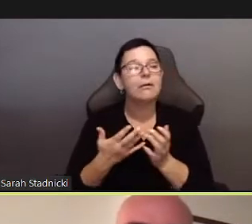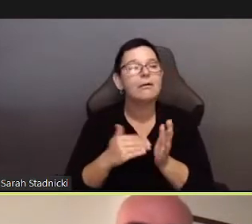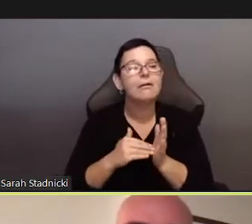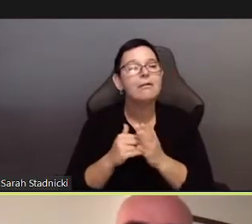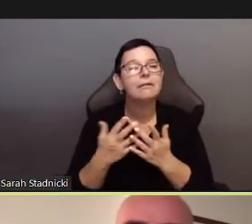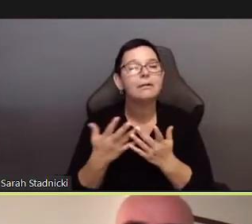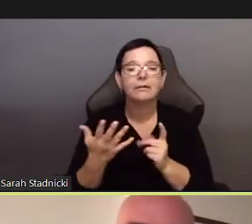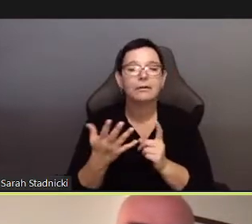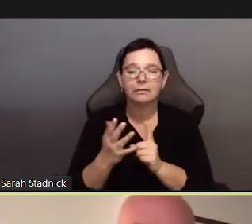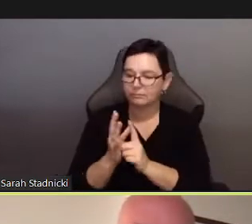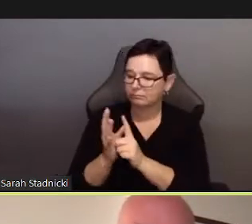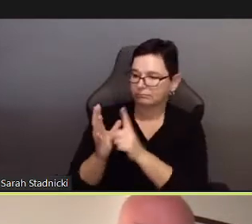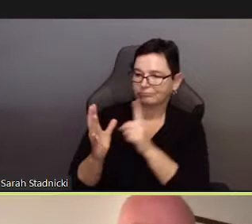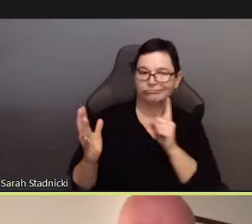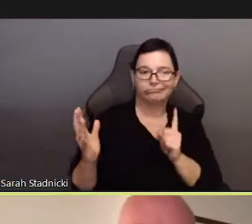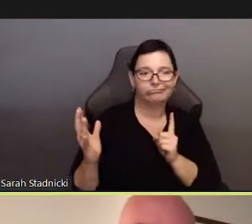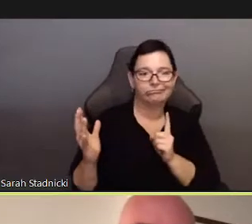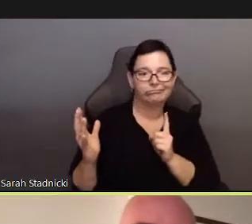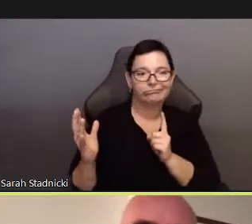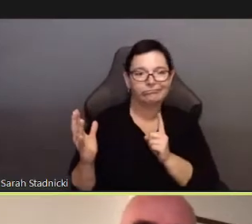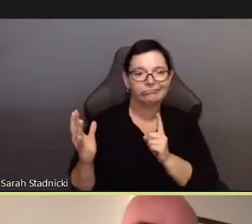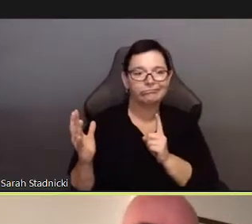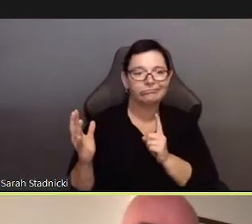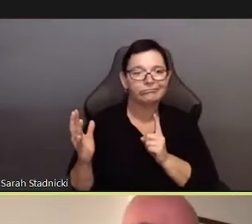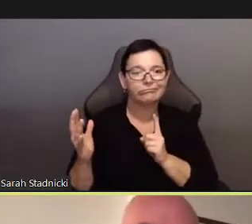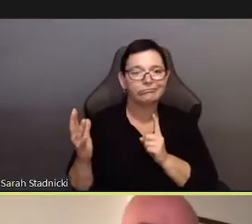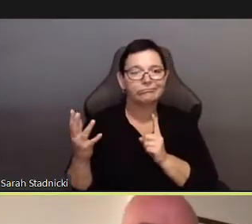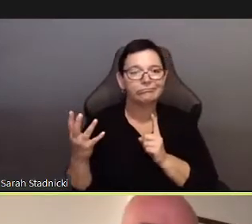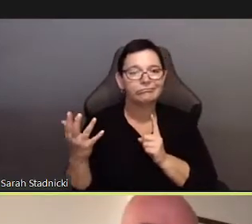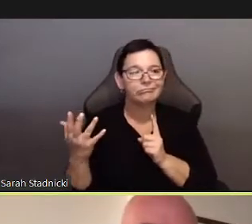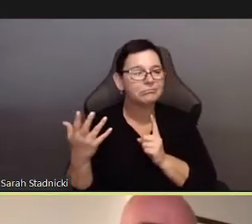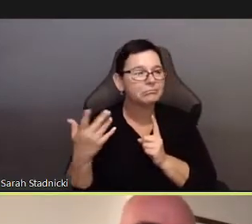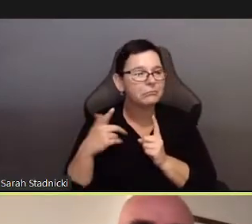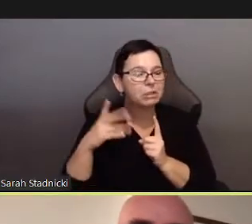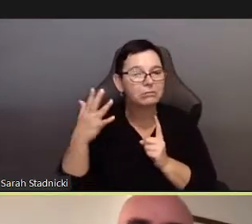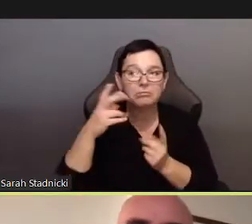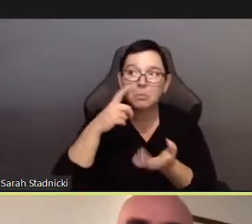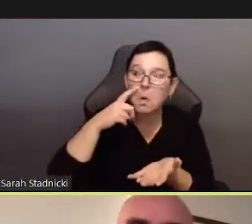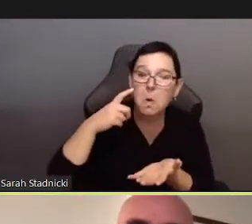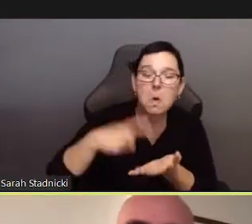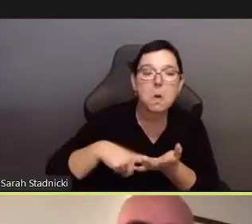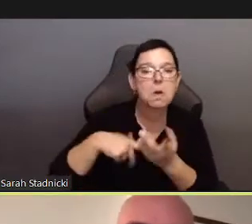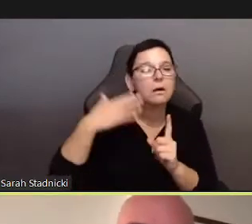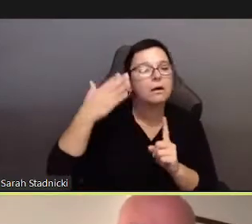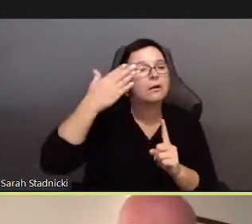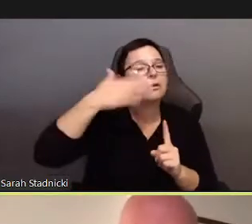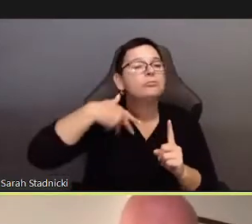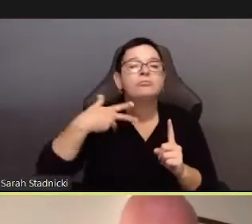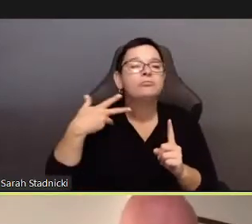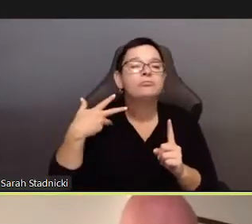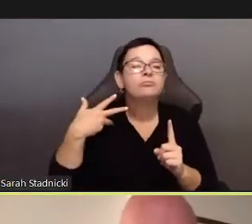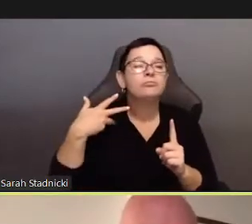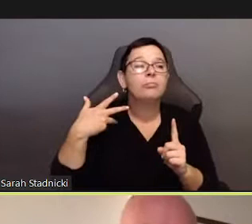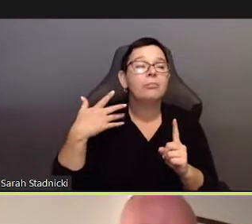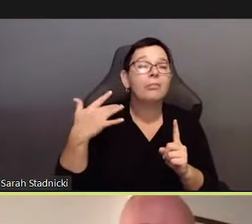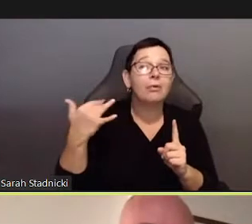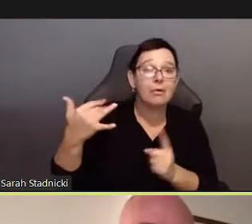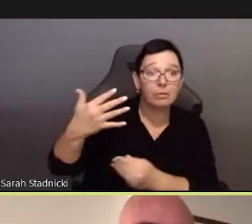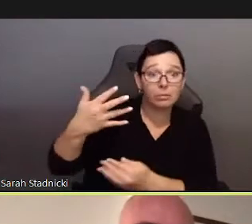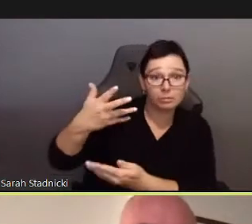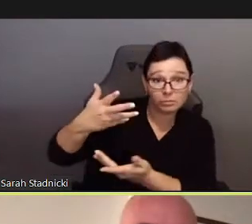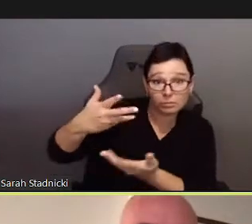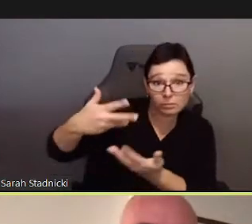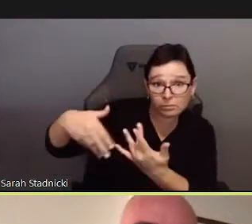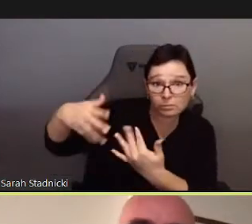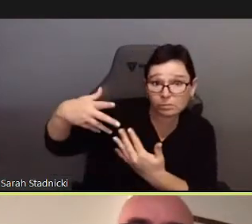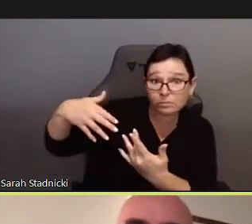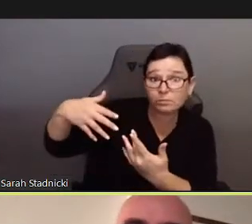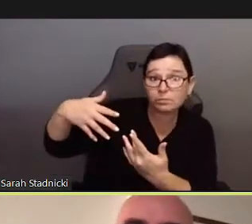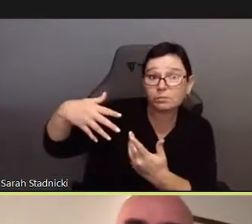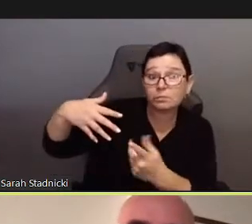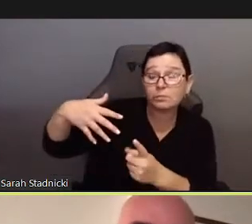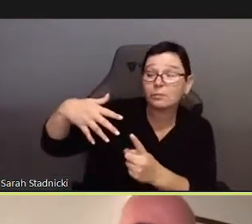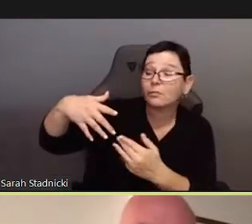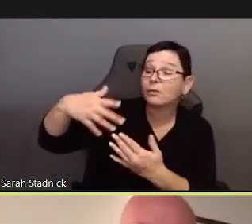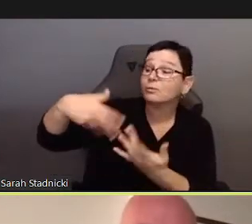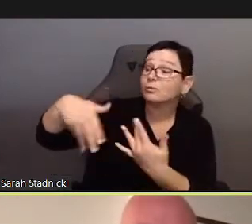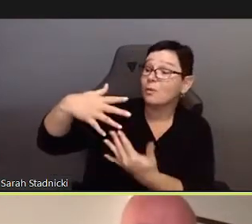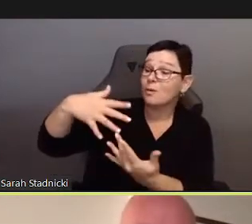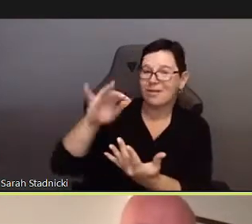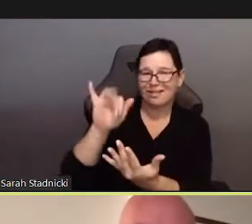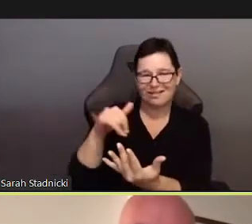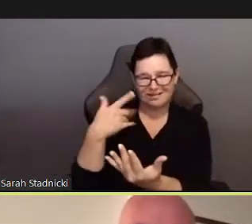but also about excluding oneself.